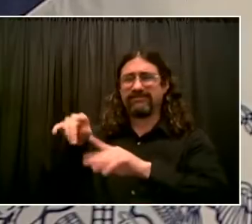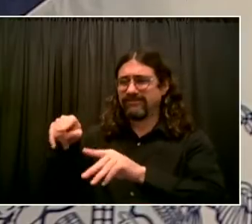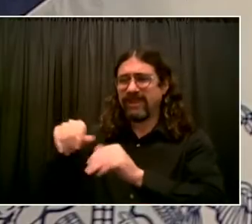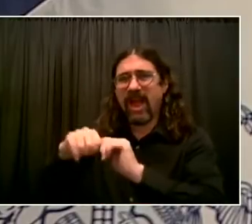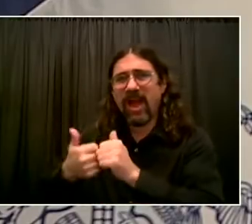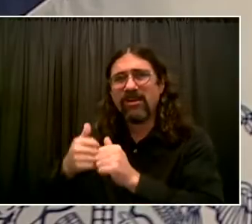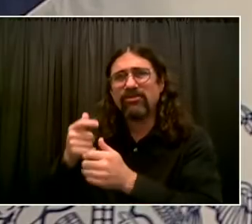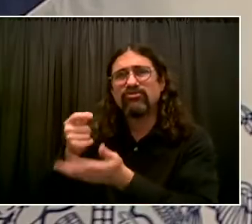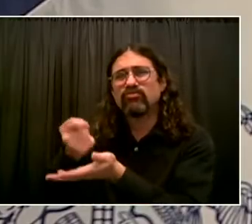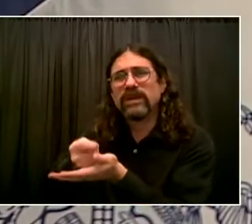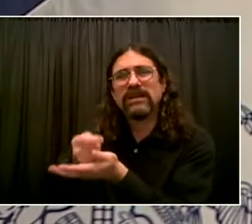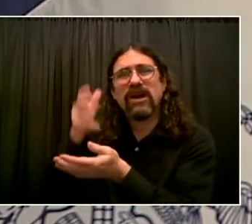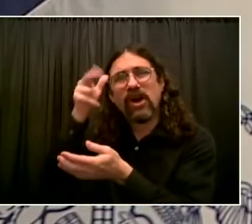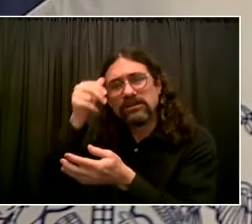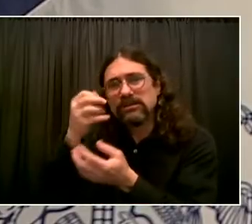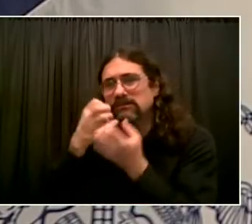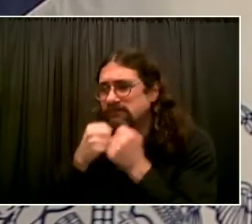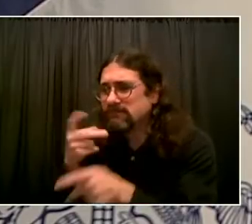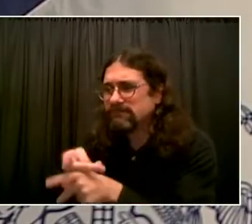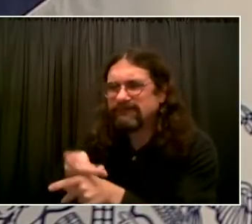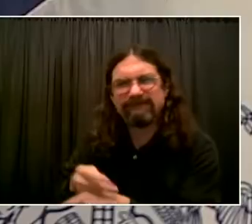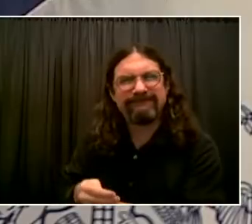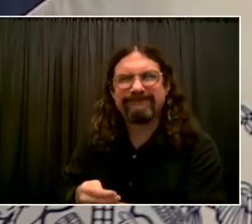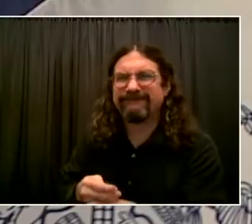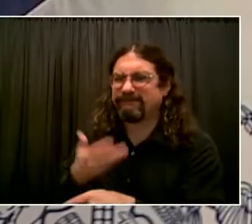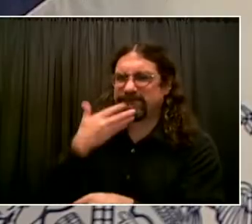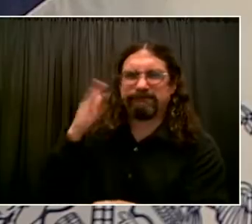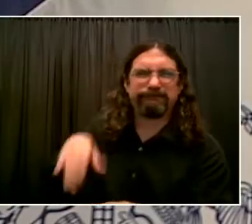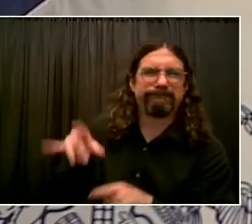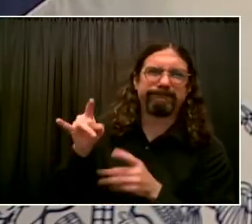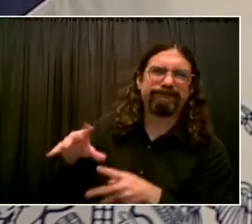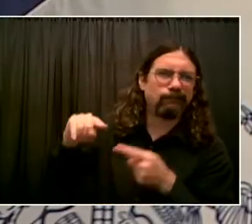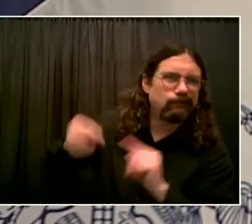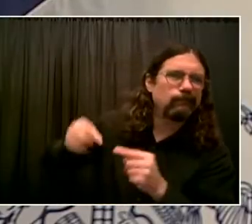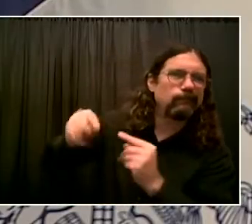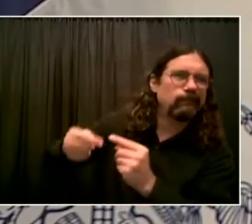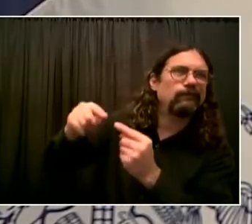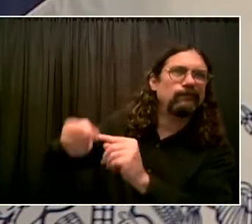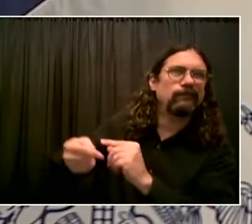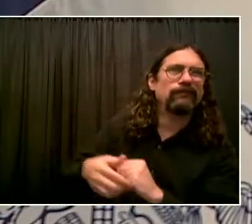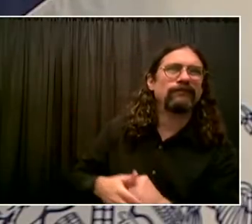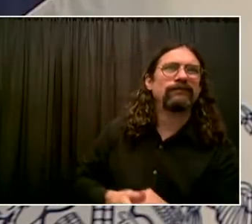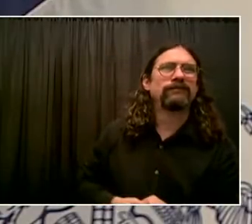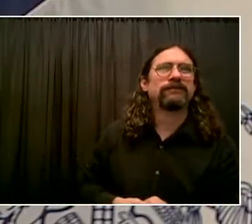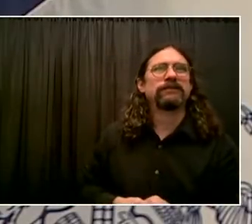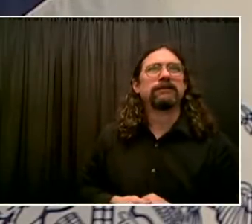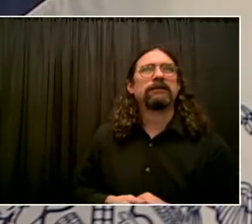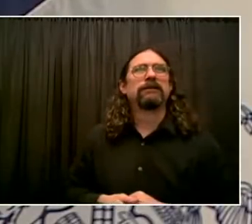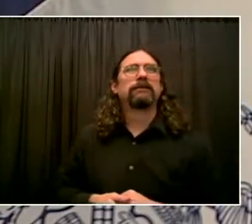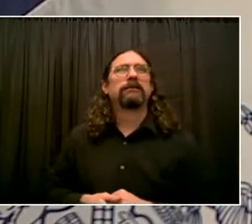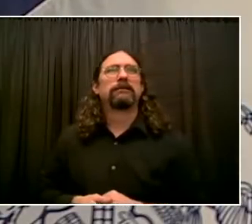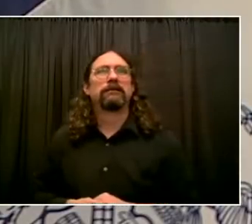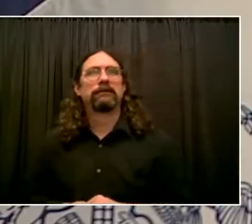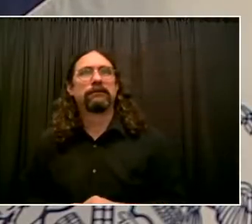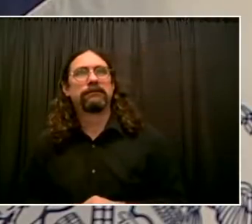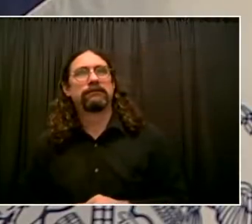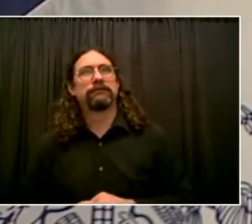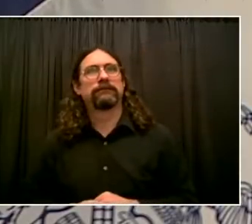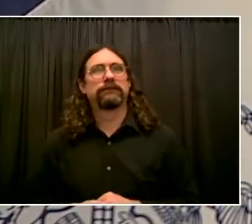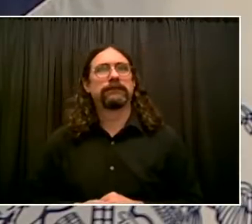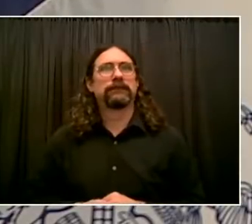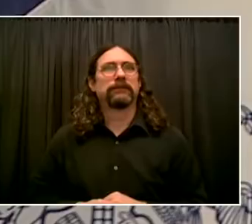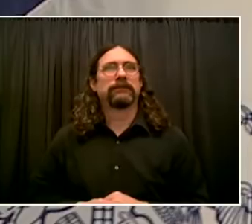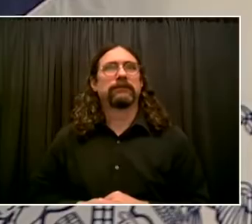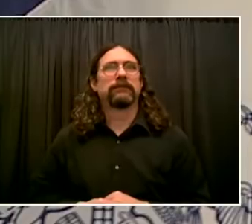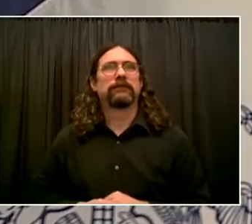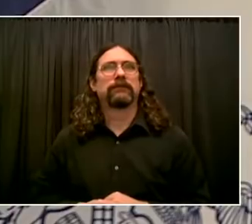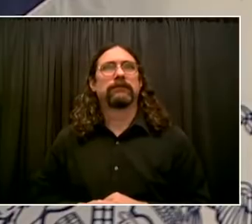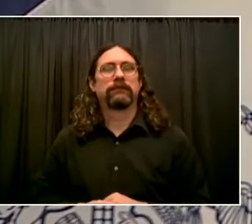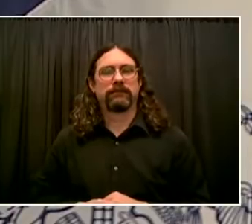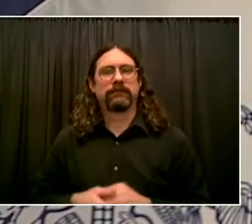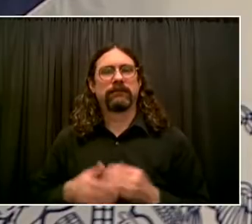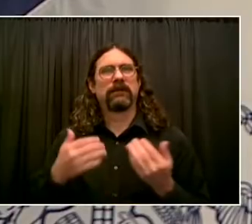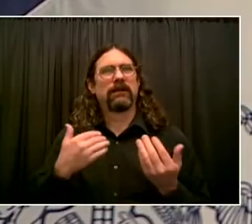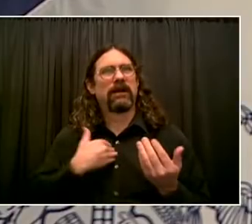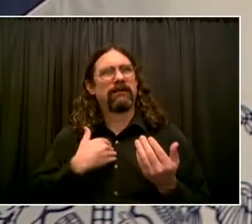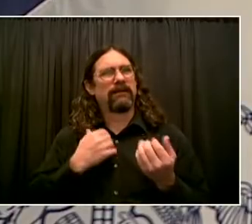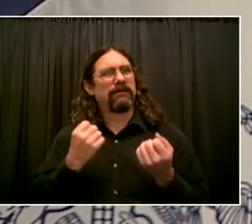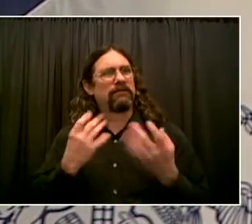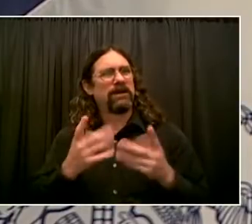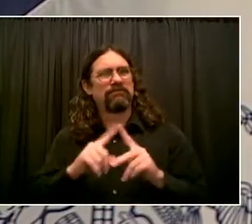BILL COMING UP SO SUDDENLY, BUT